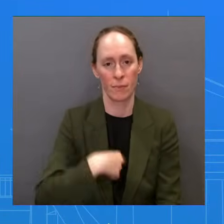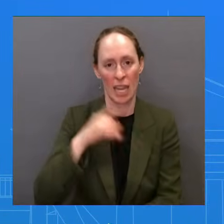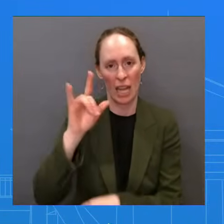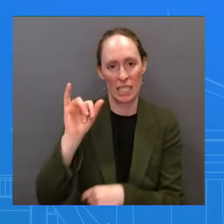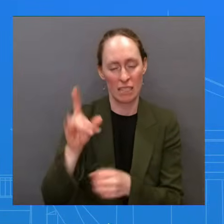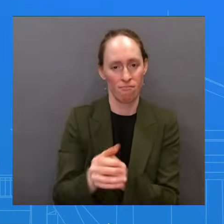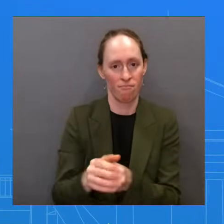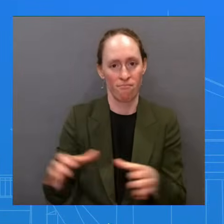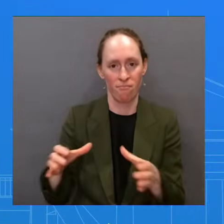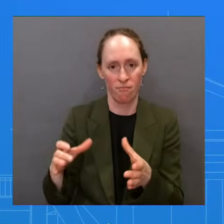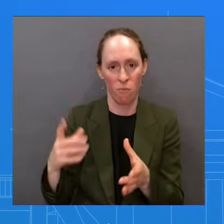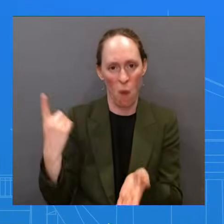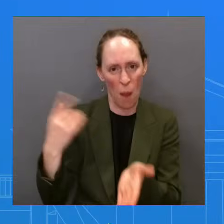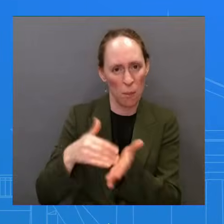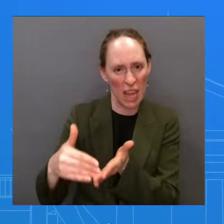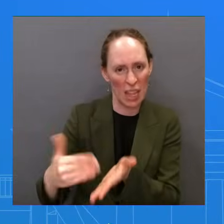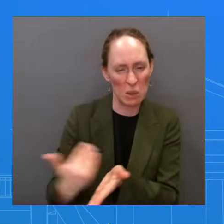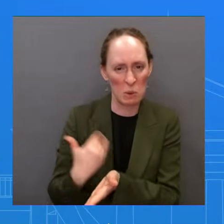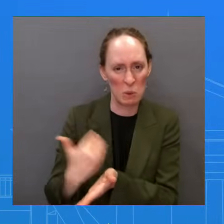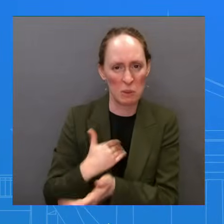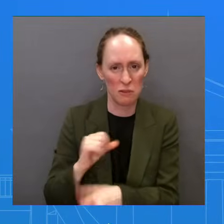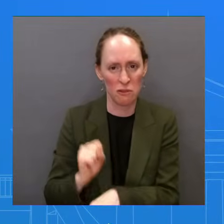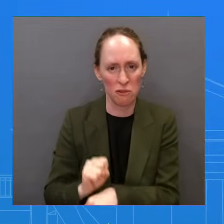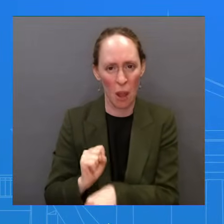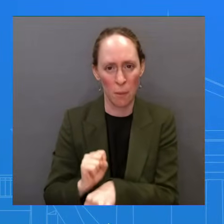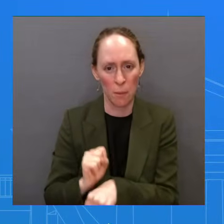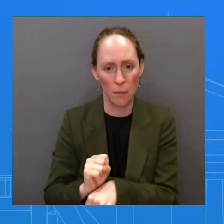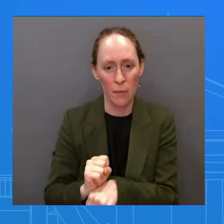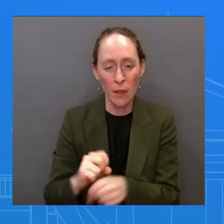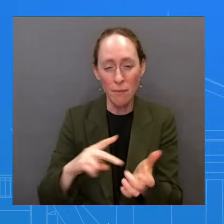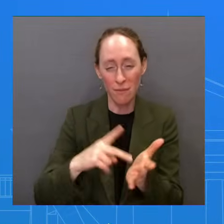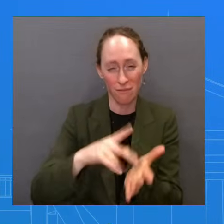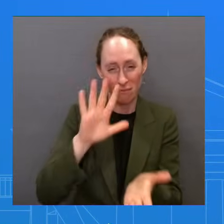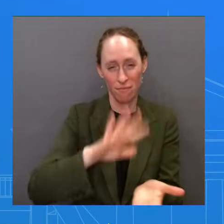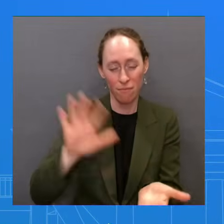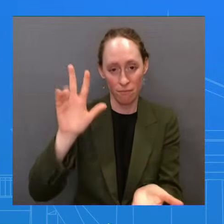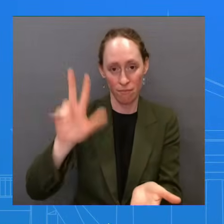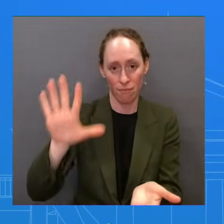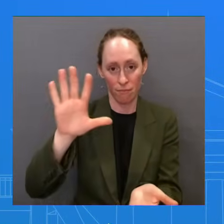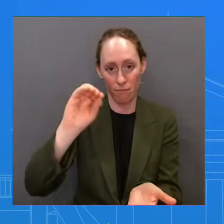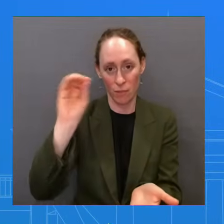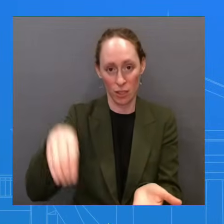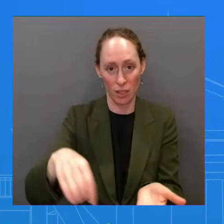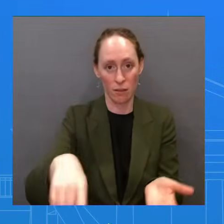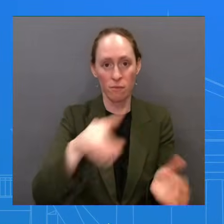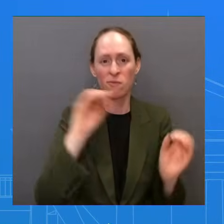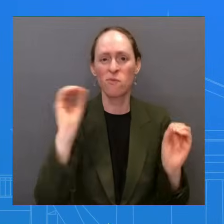3.5 percent unemployment, near- -- near a 50-year low; and below 4 percent for more than a year.